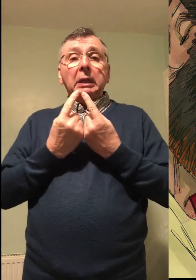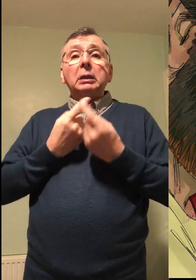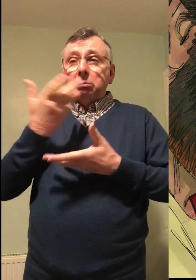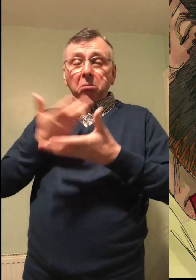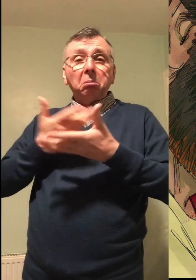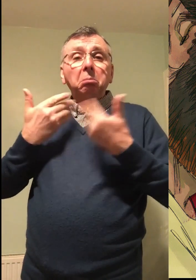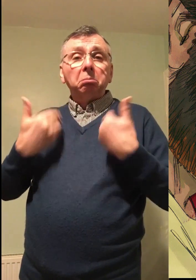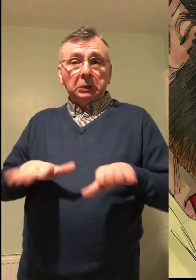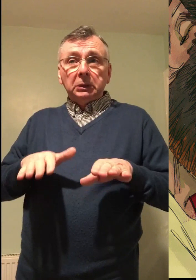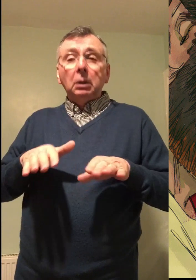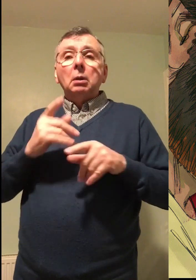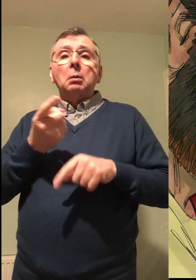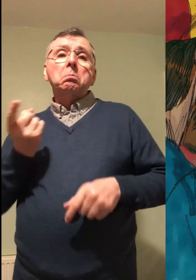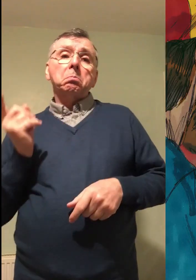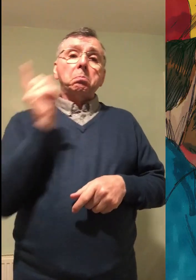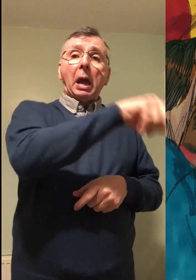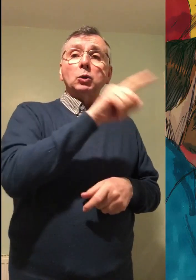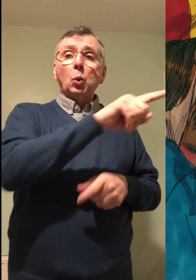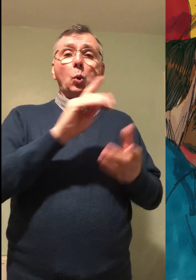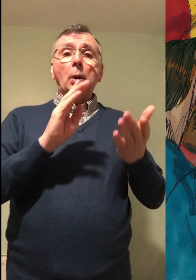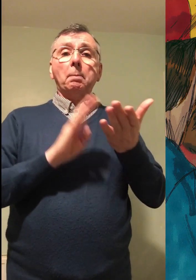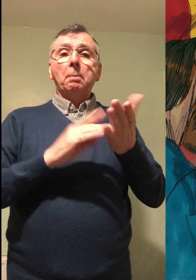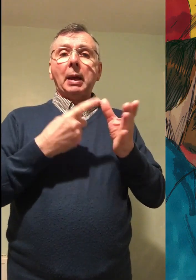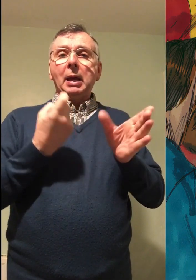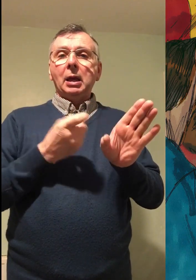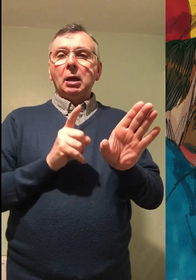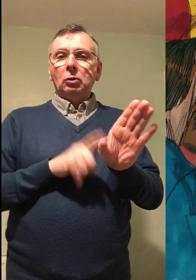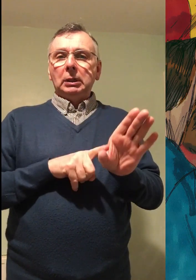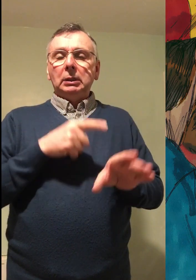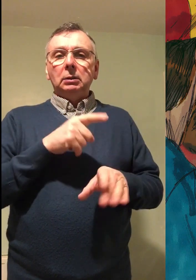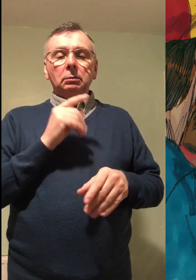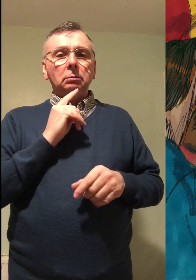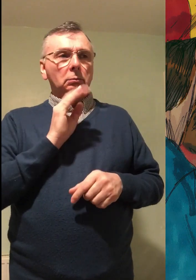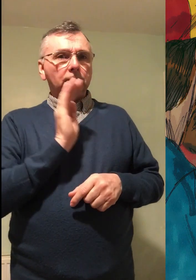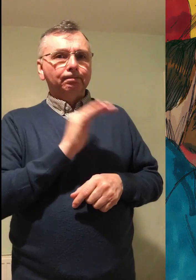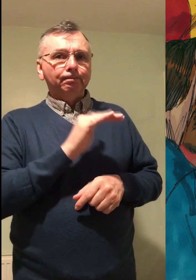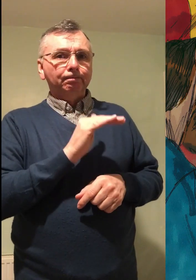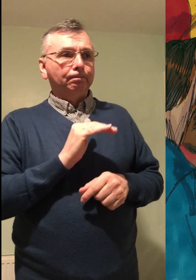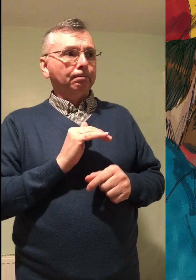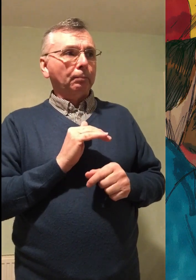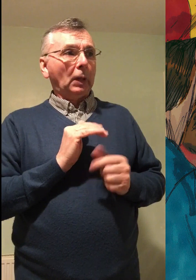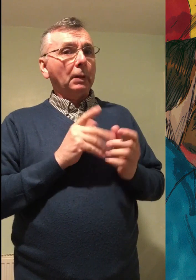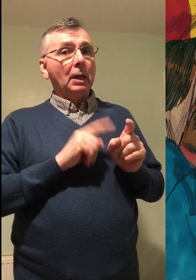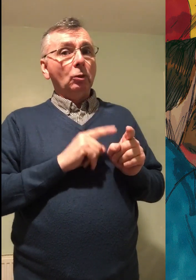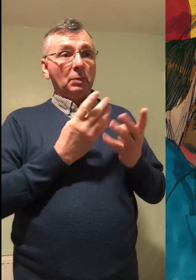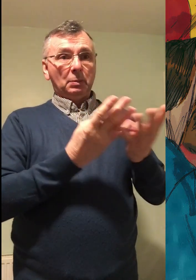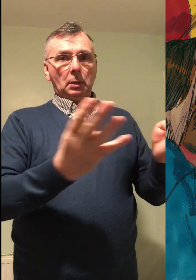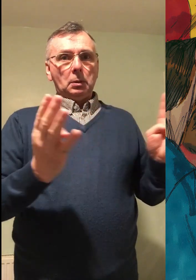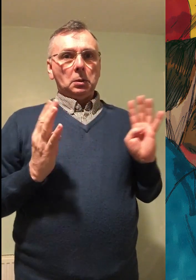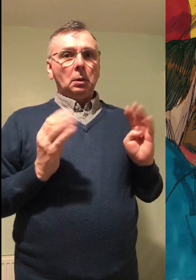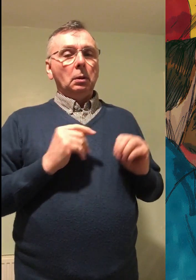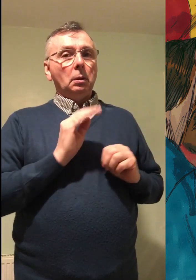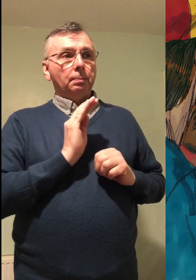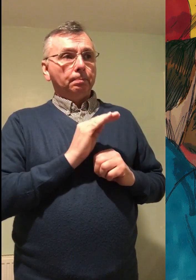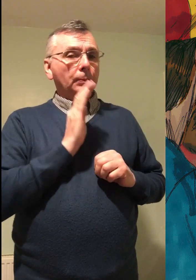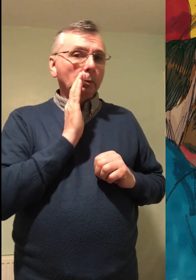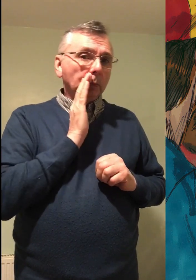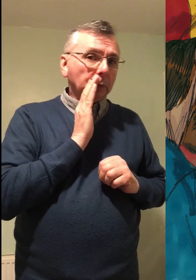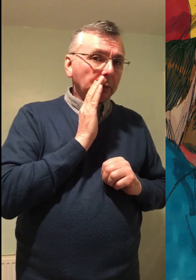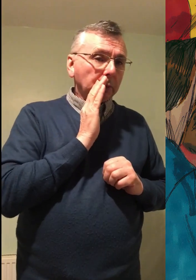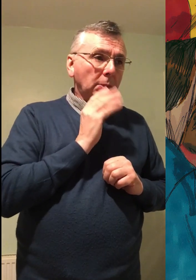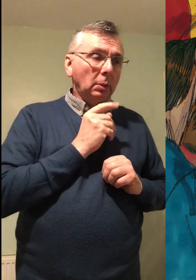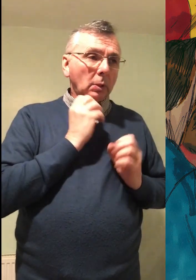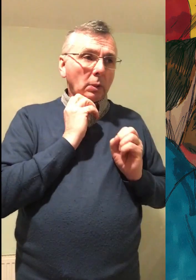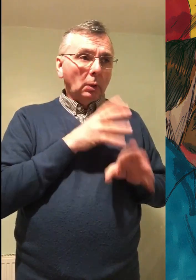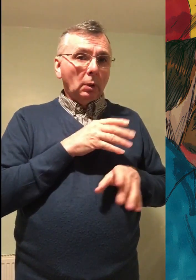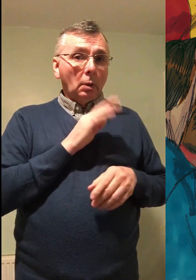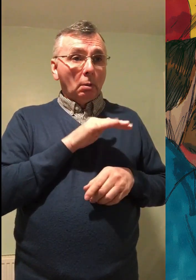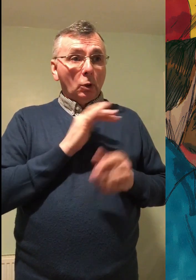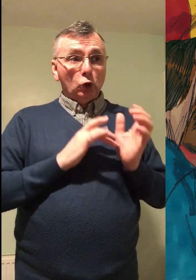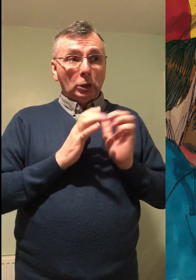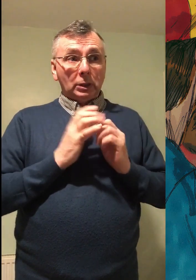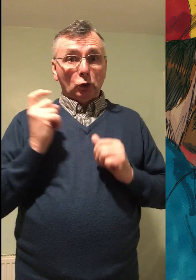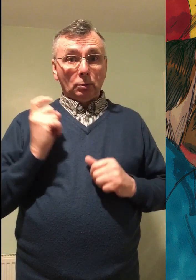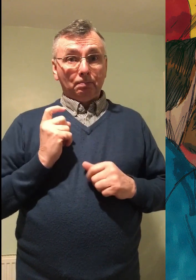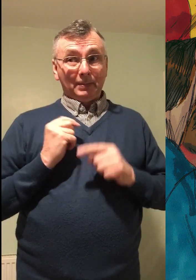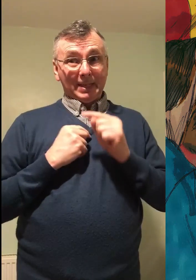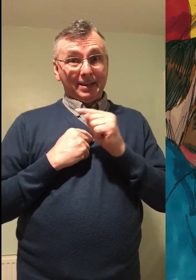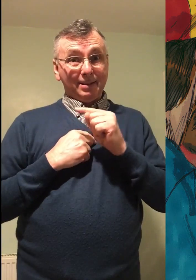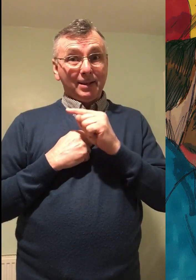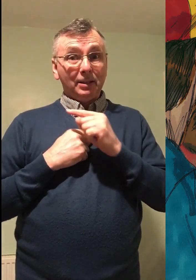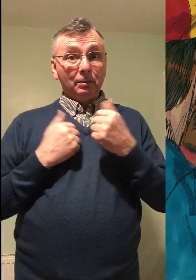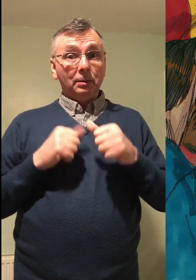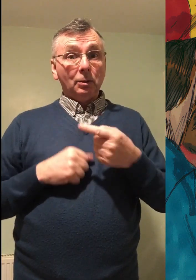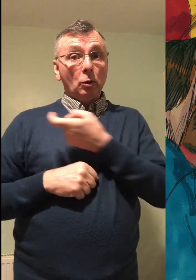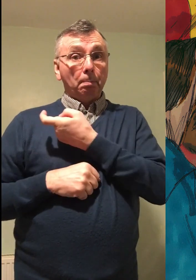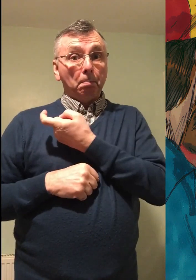After she had said this, she went back and called her sister Mary aside. “The Teacher